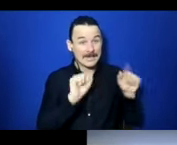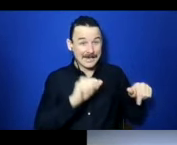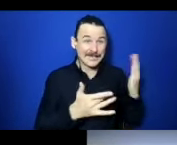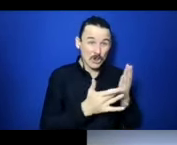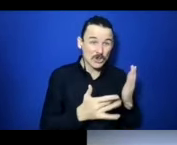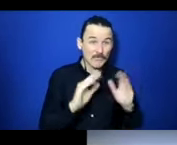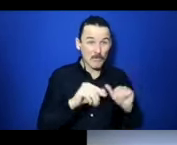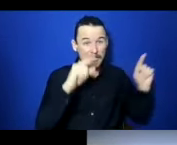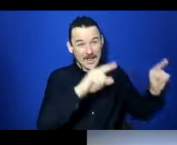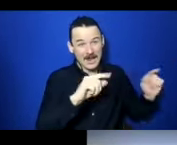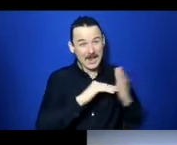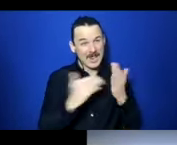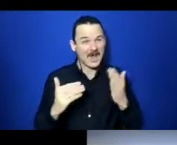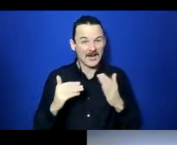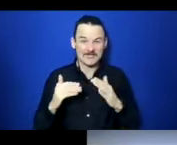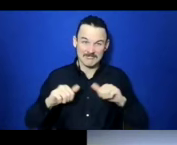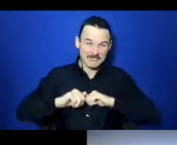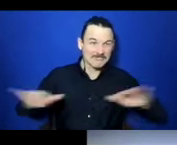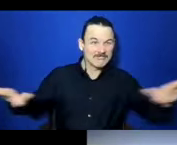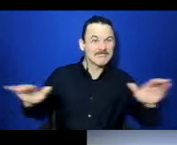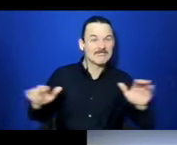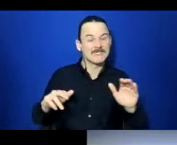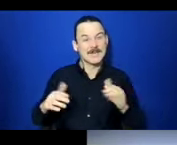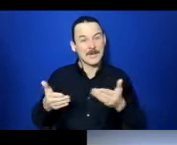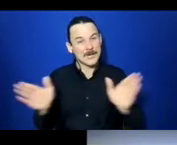[Pete] Yeah. And Anna you were going to say something as well.